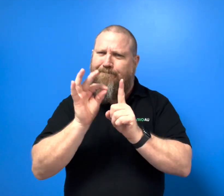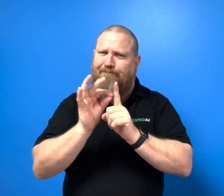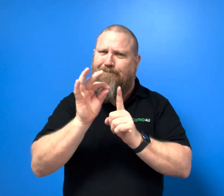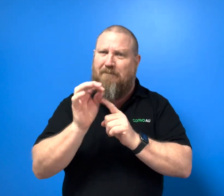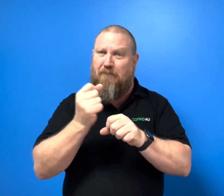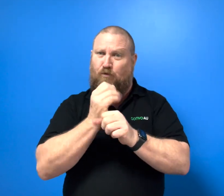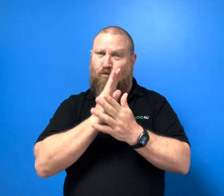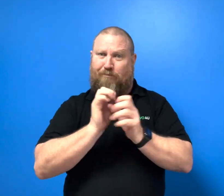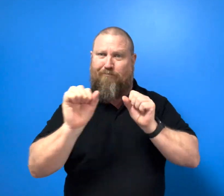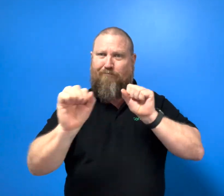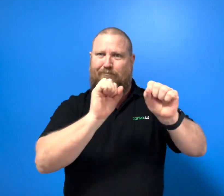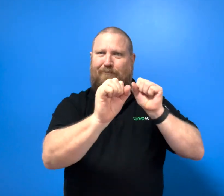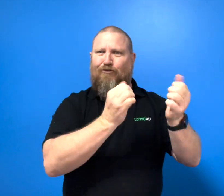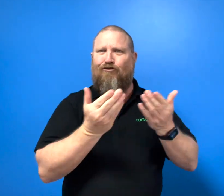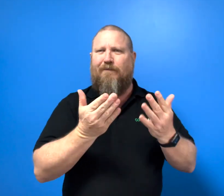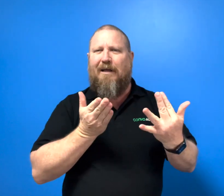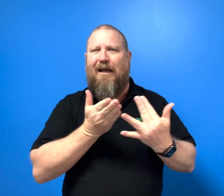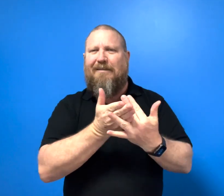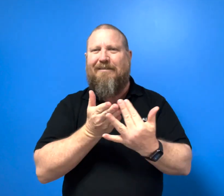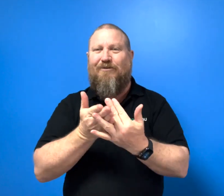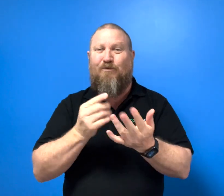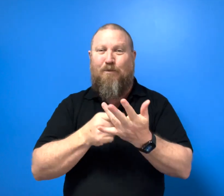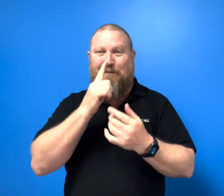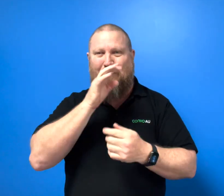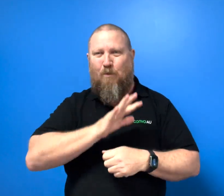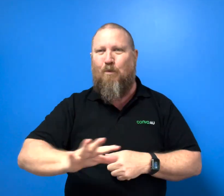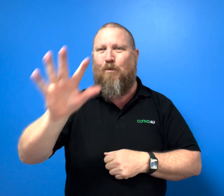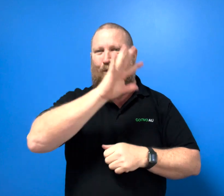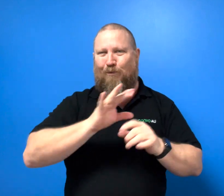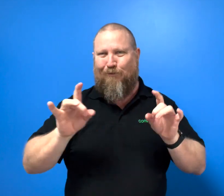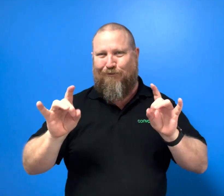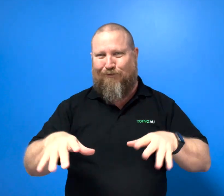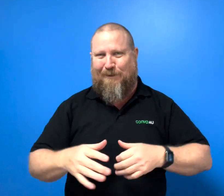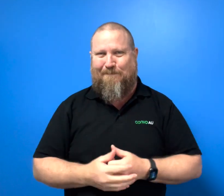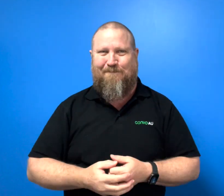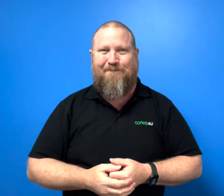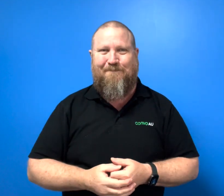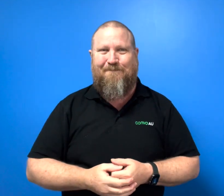catering the needs of people throughout Australia.